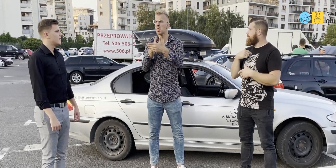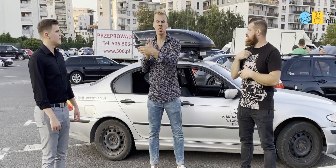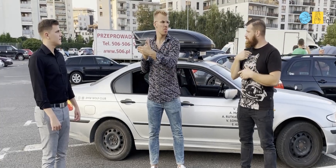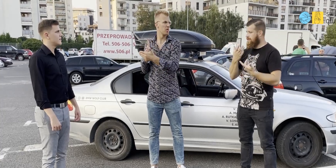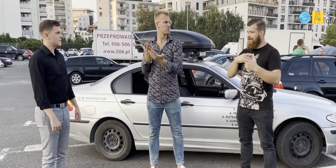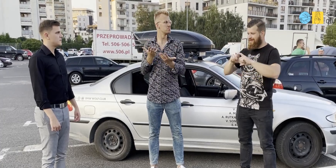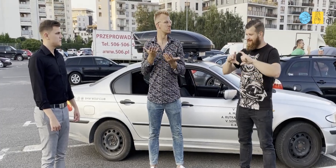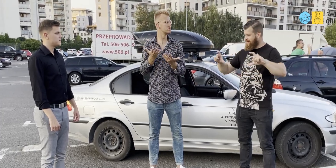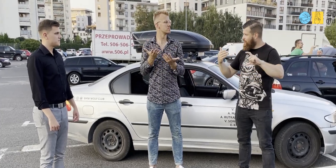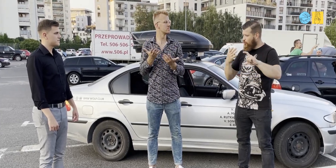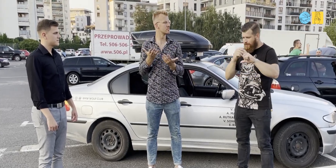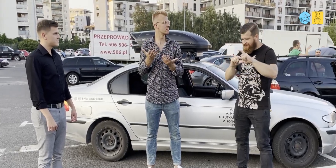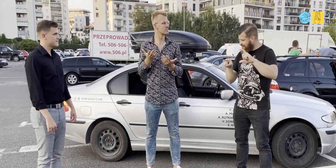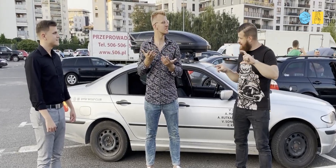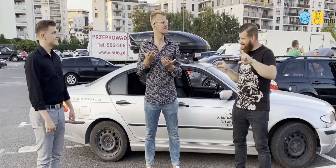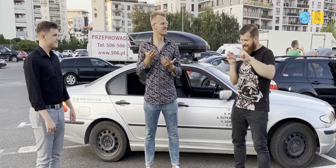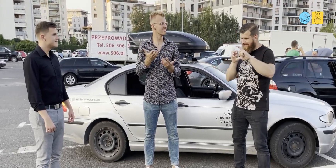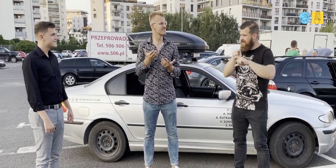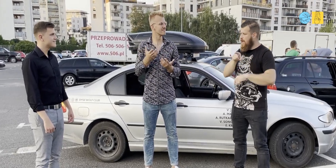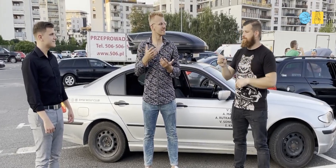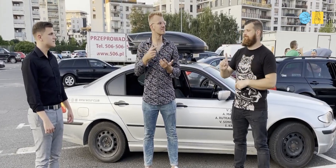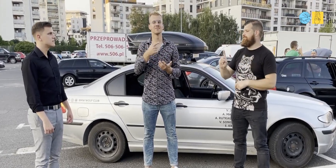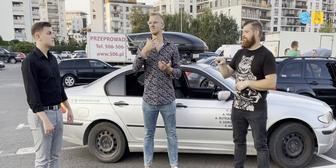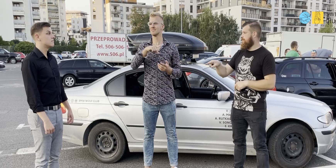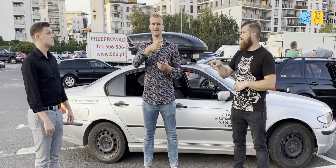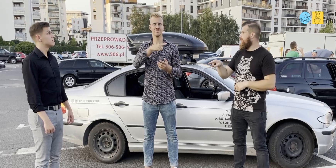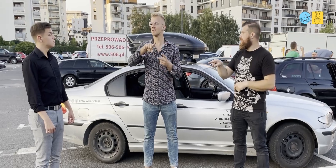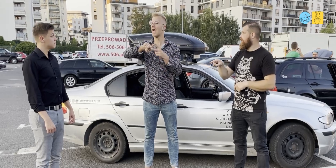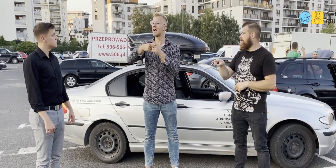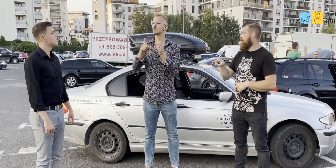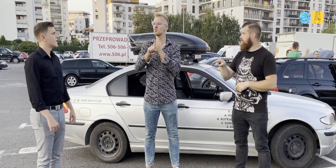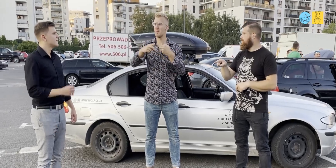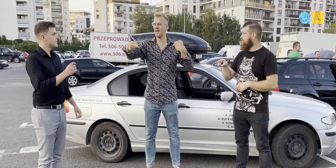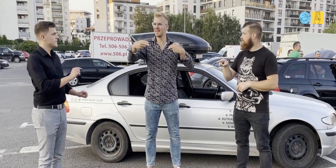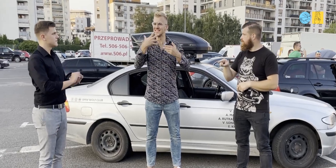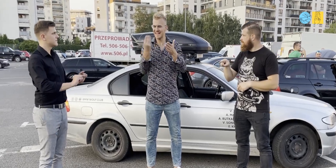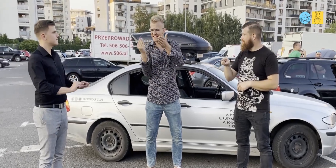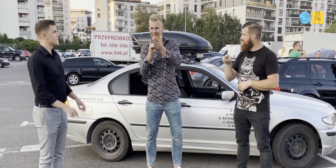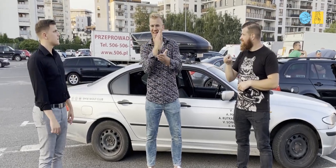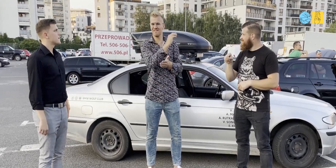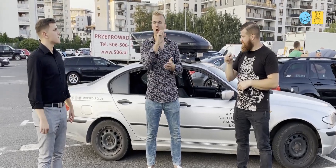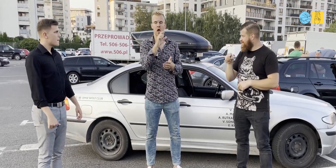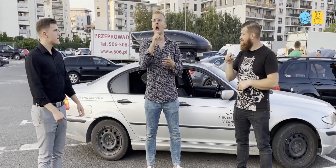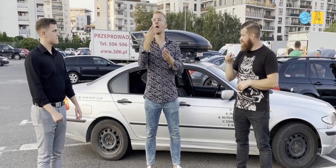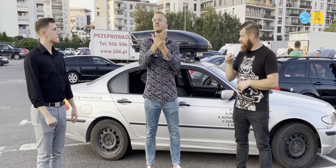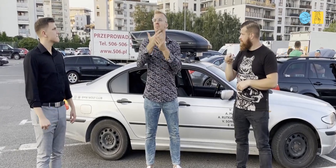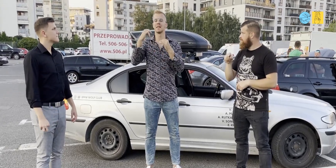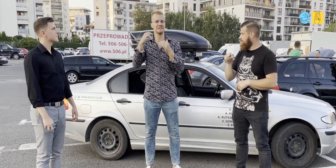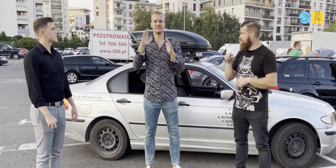Later, we encountered quite a few problems with this when we wanted to use the logo for license plate frames.